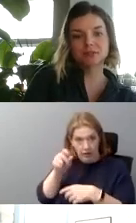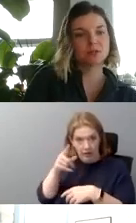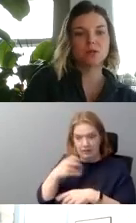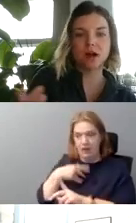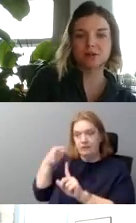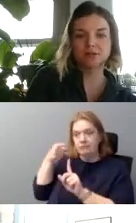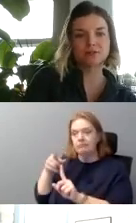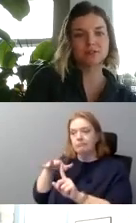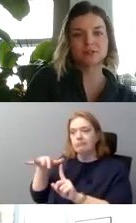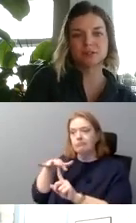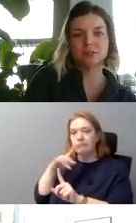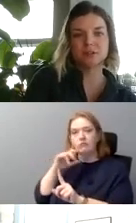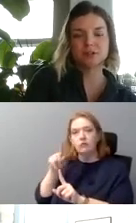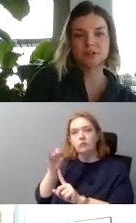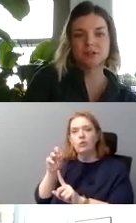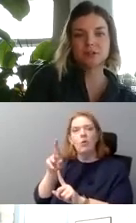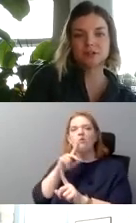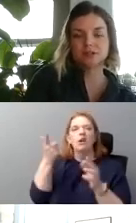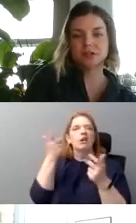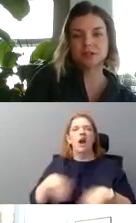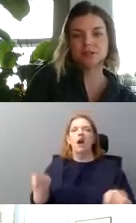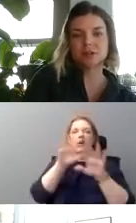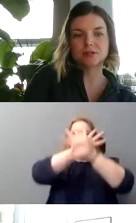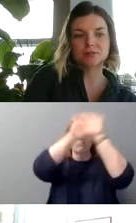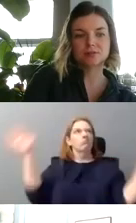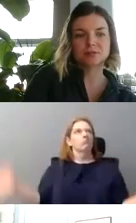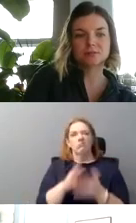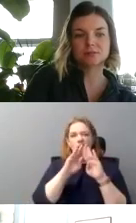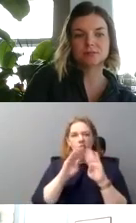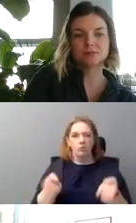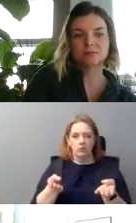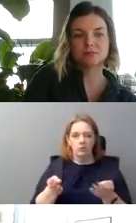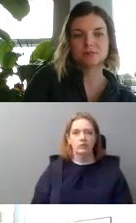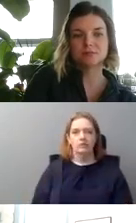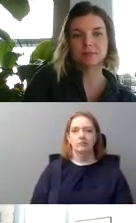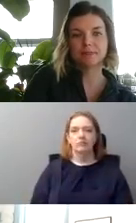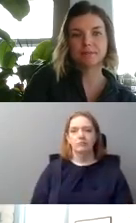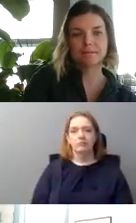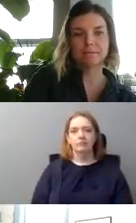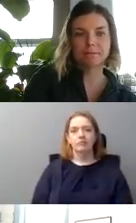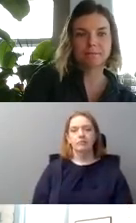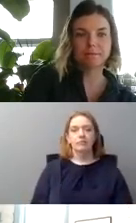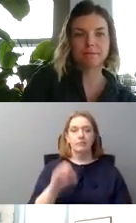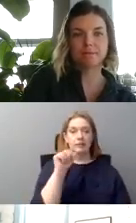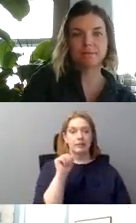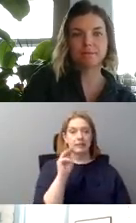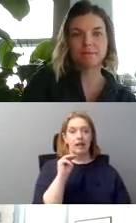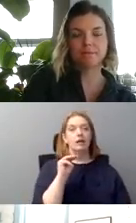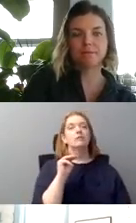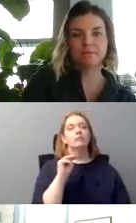was the whole house sort of considered his studio? S: Well so, the accordion room basically was